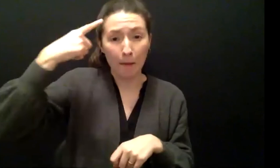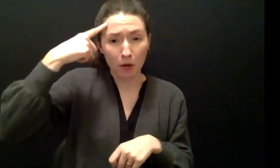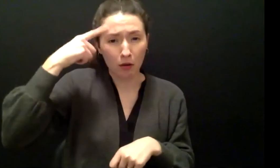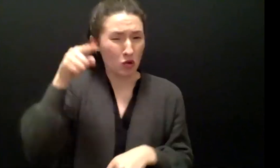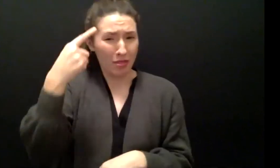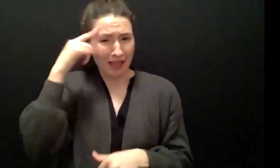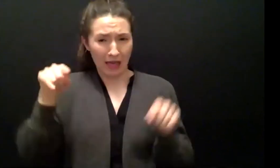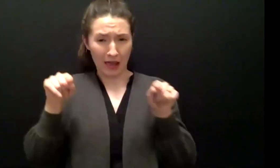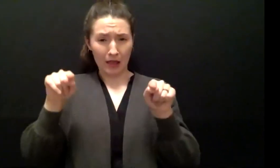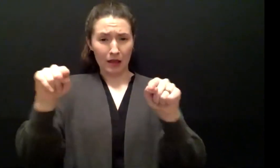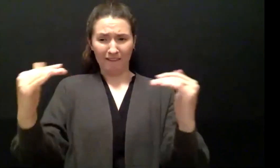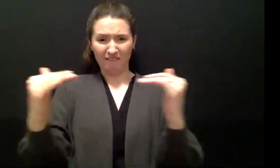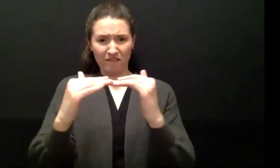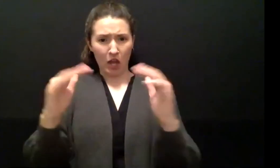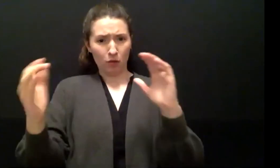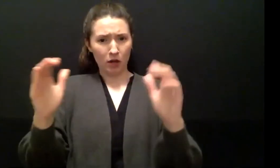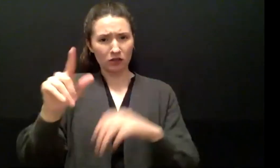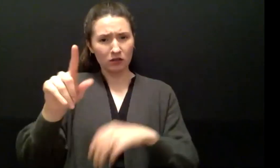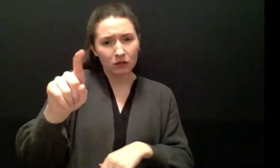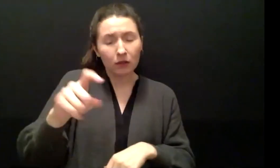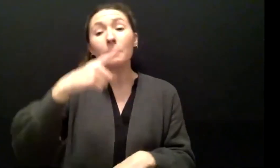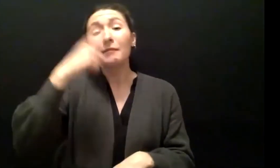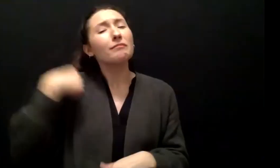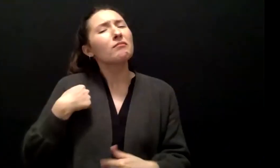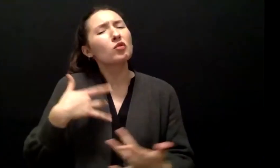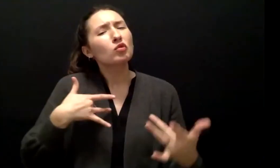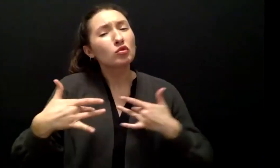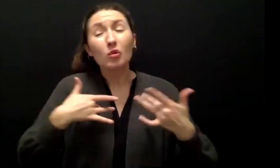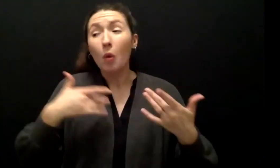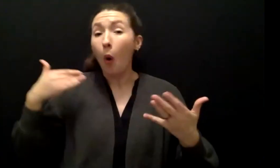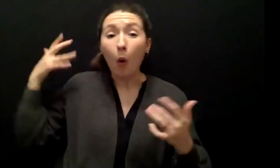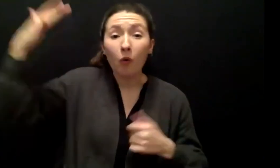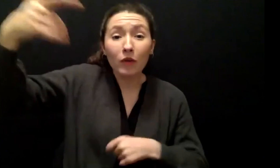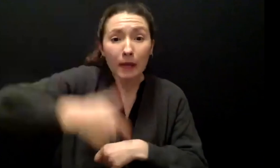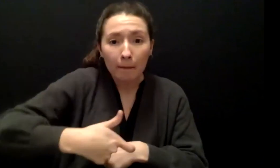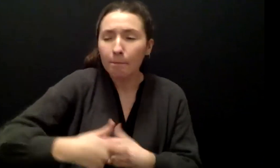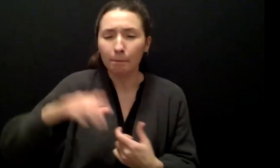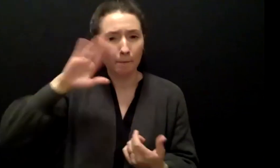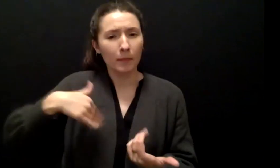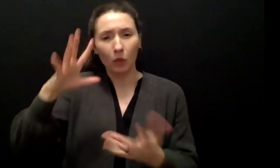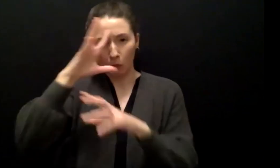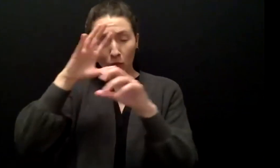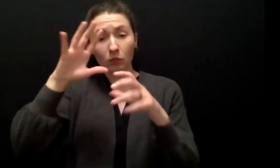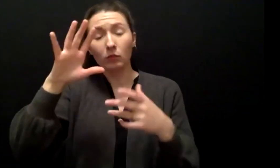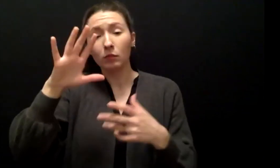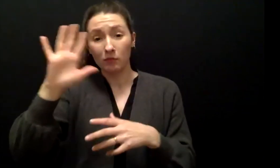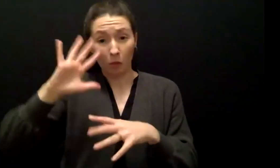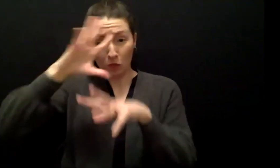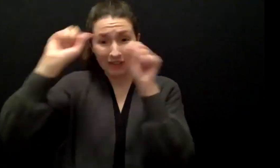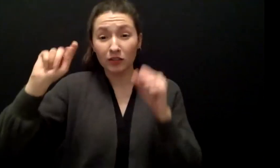[Dr. Vendryes] Turning on its head, in what way? They're coming from different perspectives, for sure but, and they're both very much narrative artists, they're both doing works that are meant to be read and meant to offer a way into looking at history but from very different angles. I'm not quite sure that I can answer that question. I don't see Woodruff and Benton in dialogue, based on that particular work of art that I showed. Ben was in the "Art Commentary" though. [Diane] Yeah, he was in that exhibition... [Dr. Vendryes] He was in it, he was in it and I read that work extensively for some